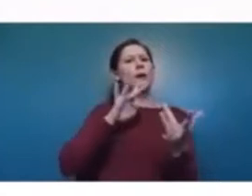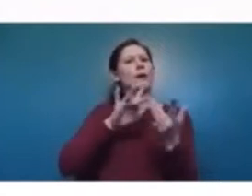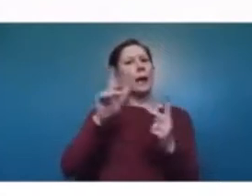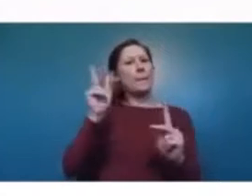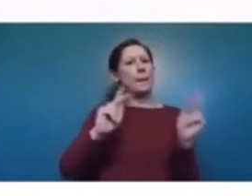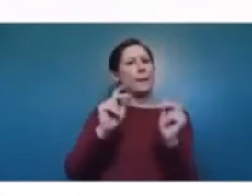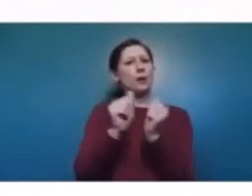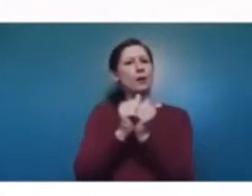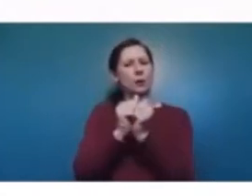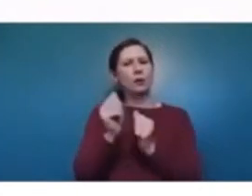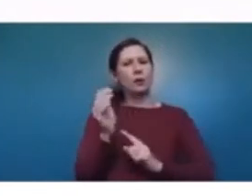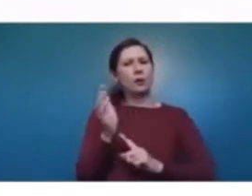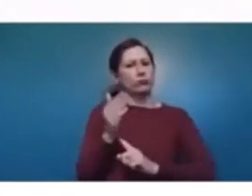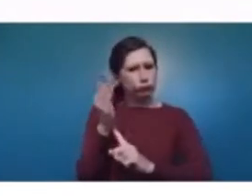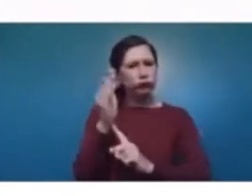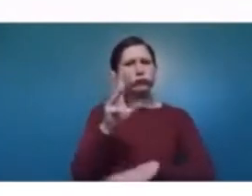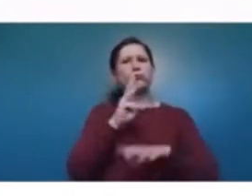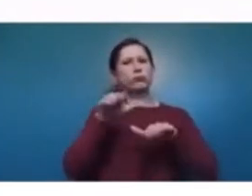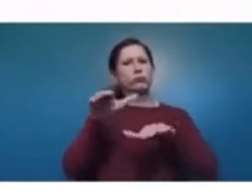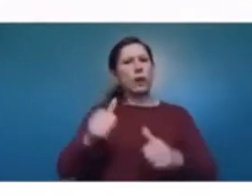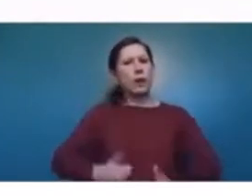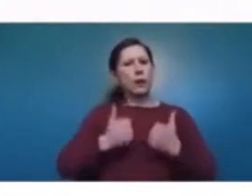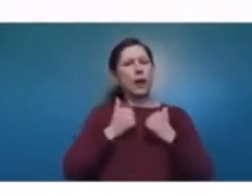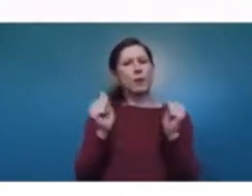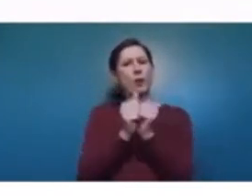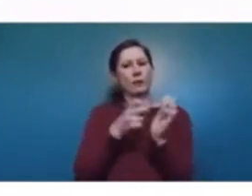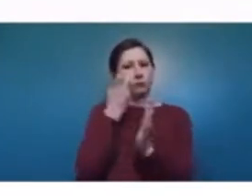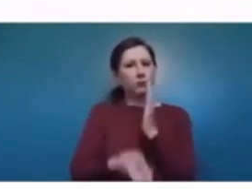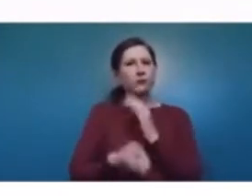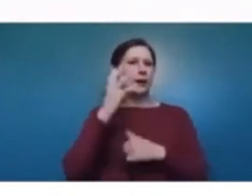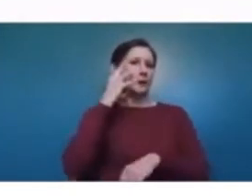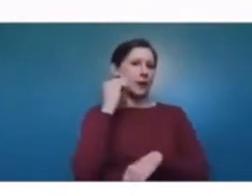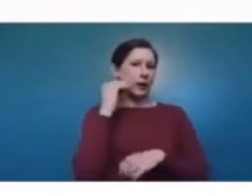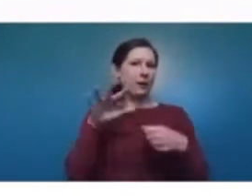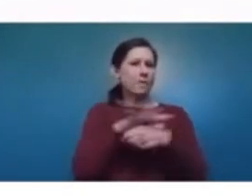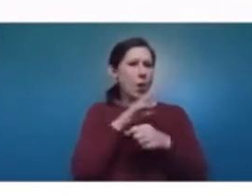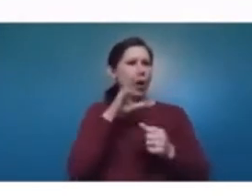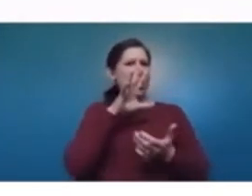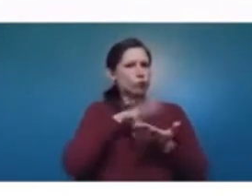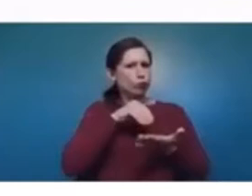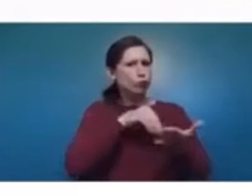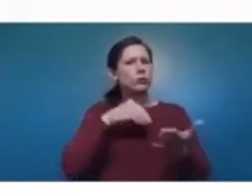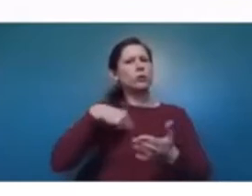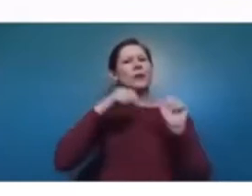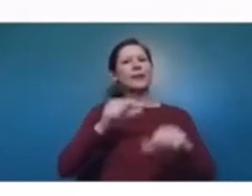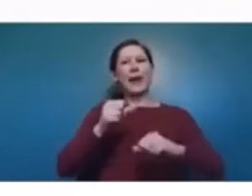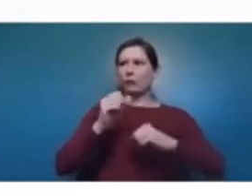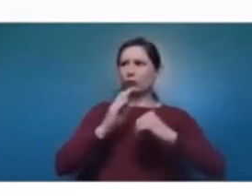connect people with aquatic life through transformative, immersive experiences that builds a community that cares